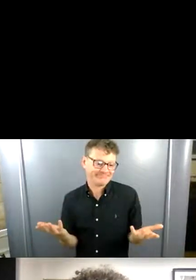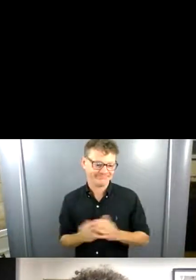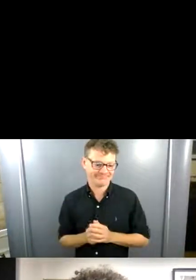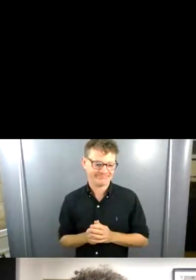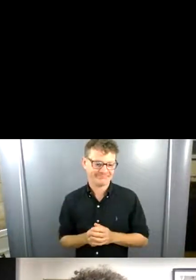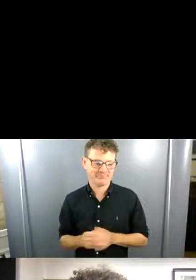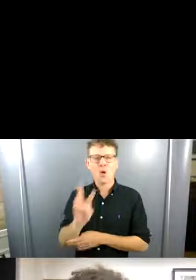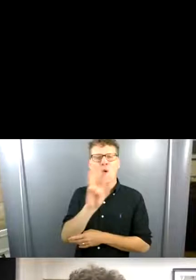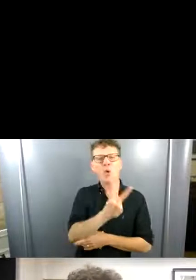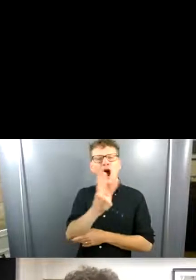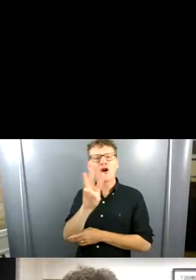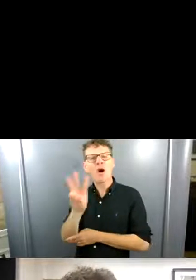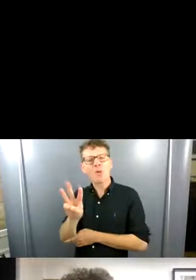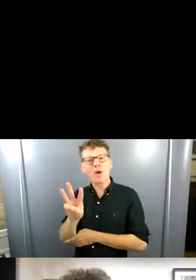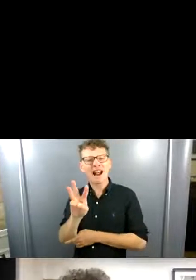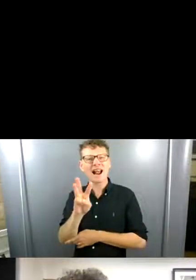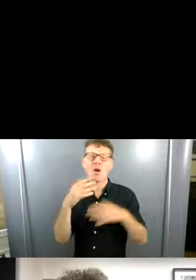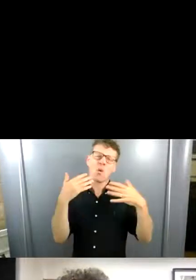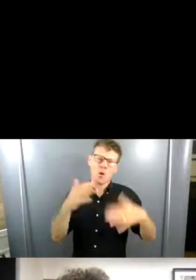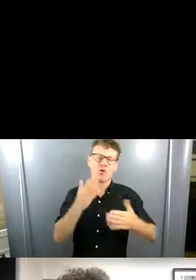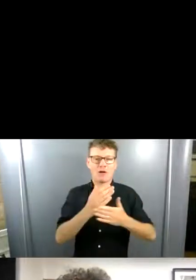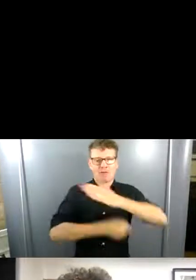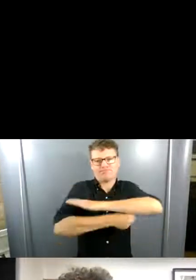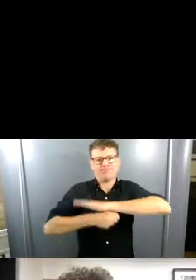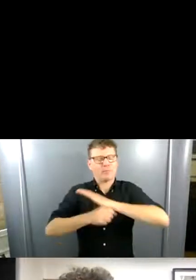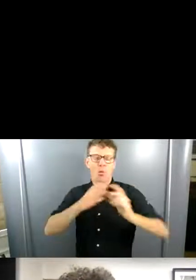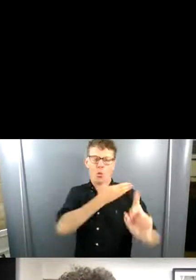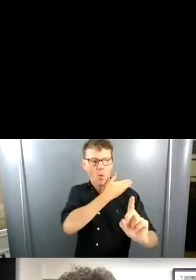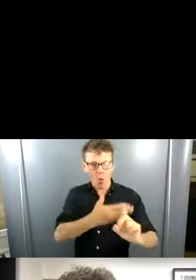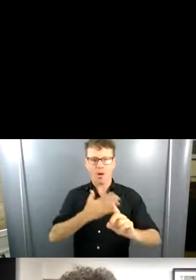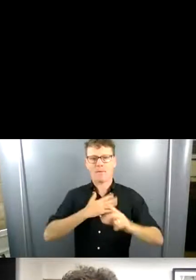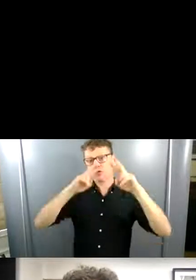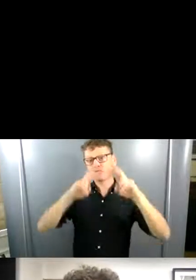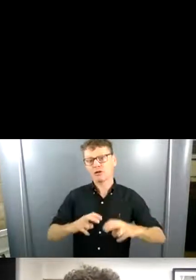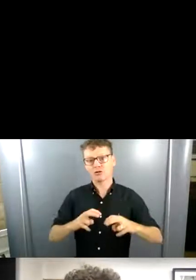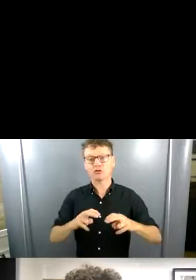is foundational to all the research presented here and it's quite unusual in the Australian context